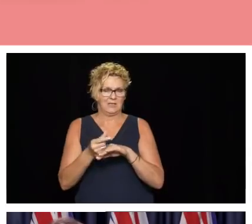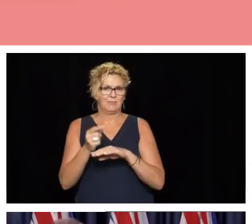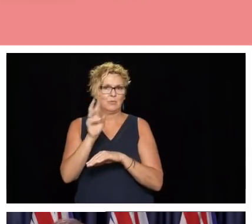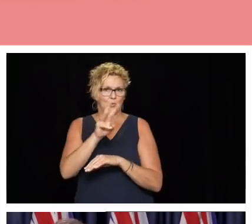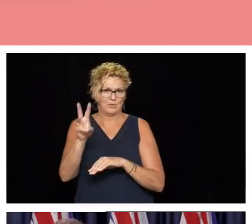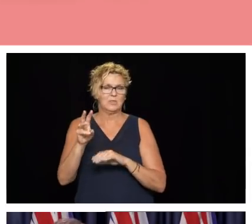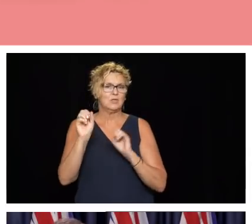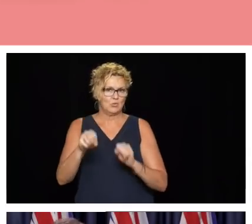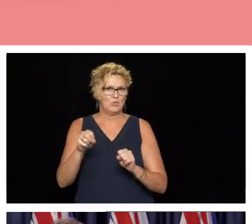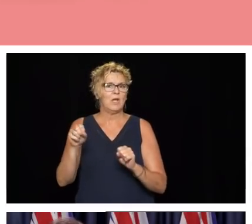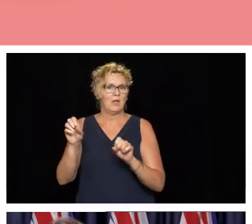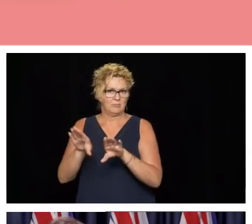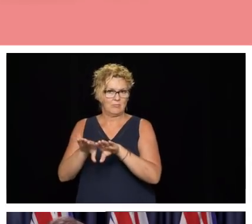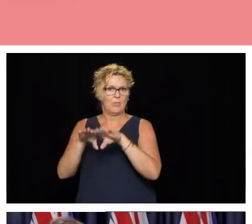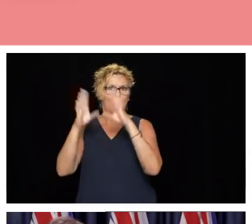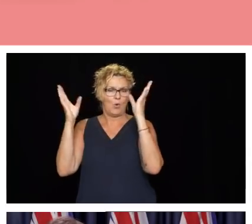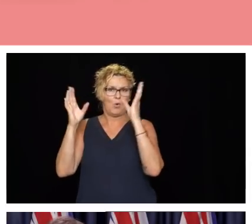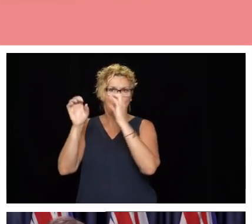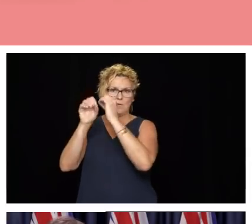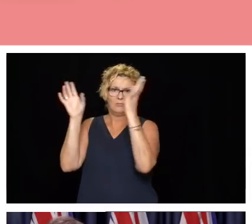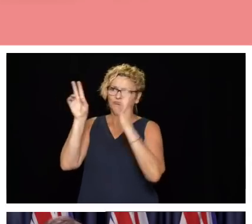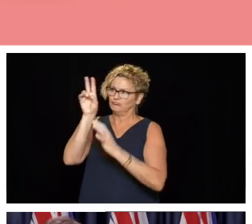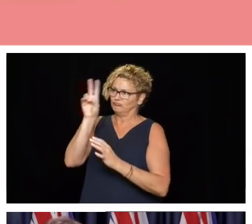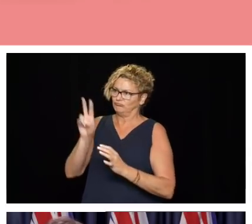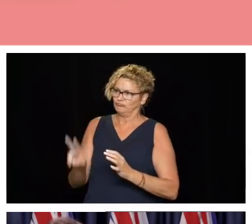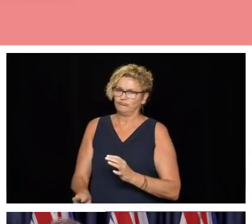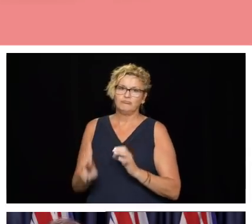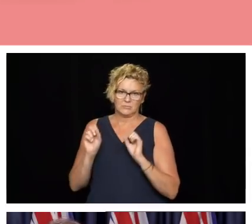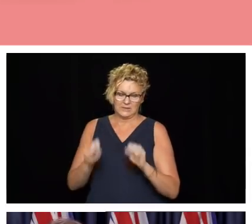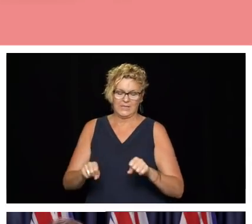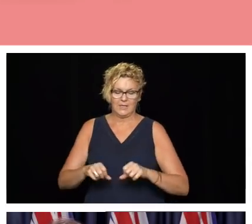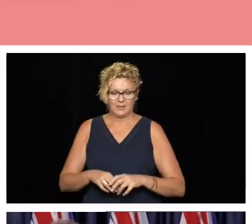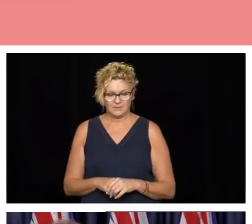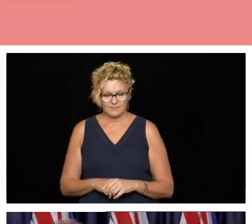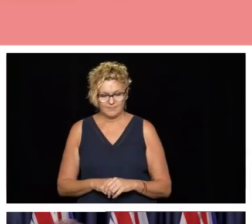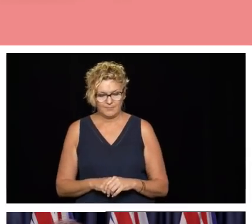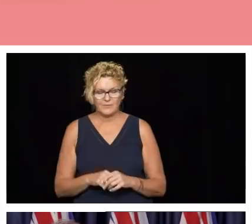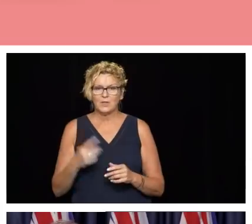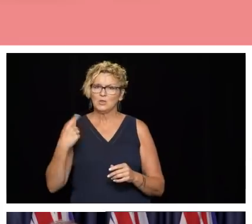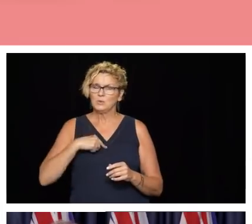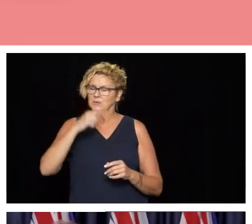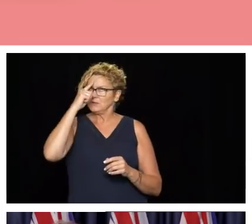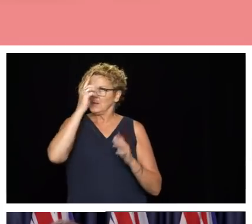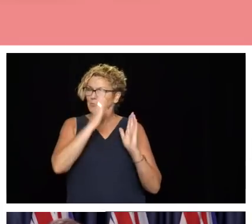available on the British Columbia website for everyone to see. We are preparing for 4 potential